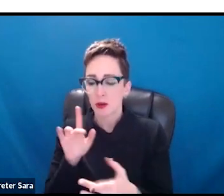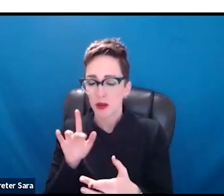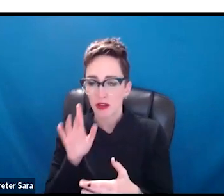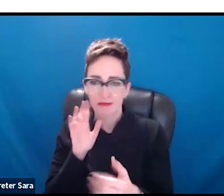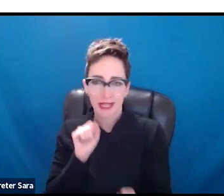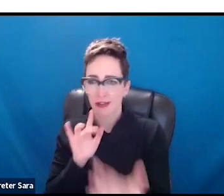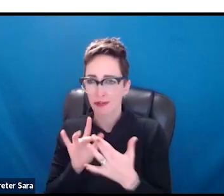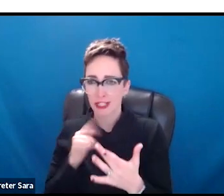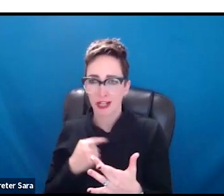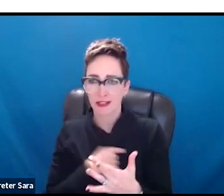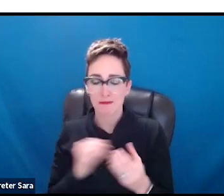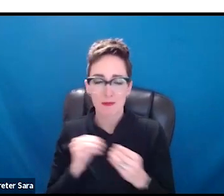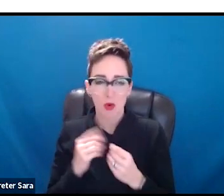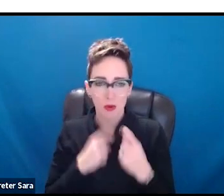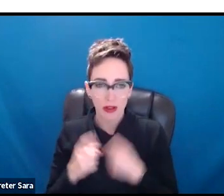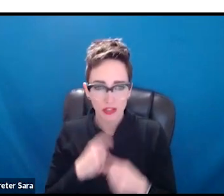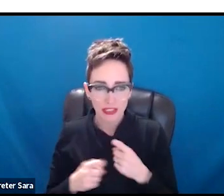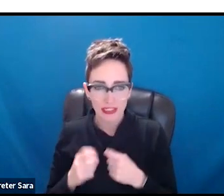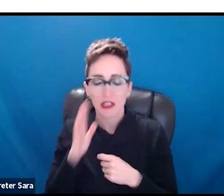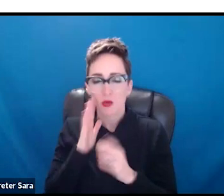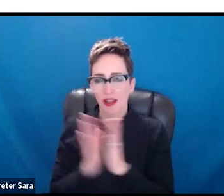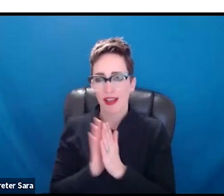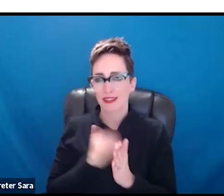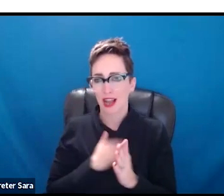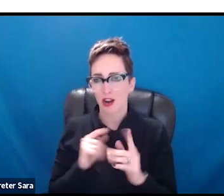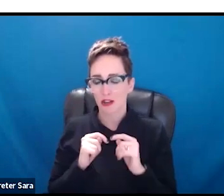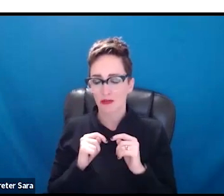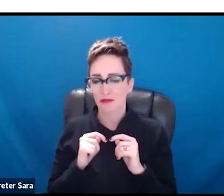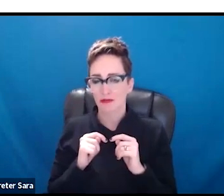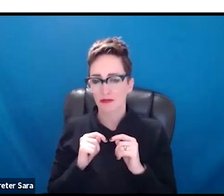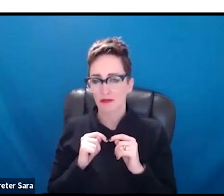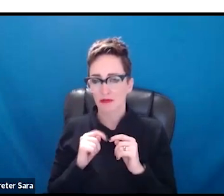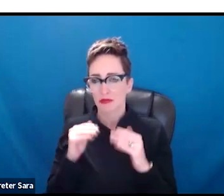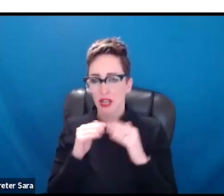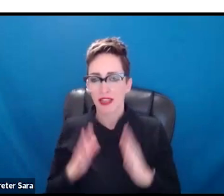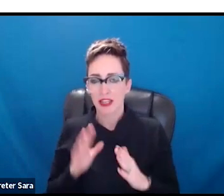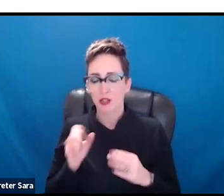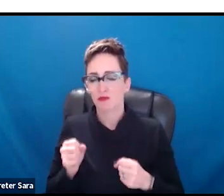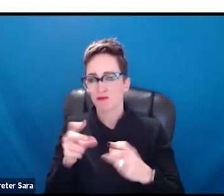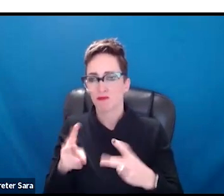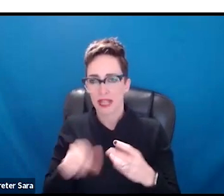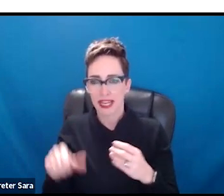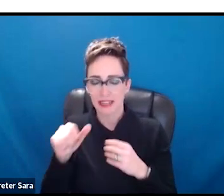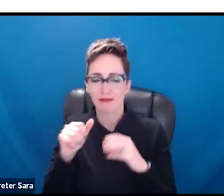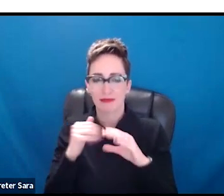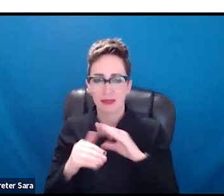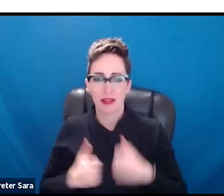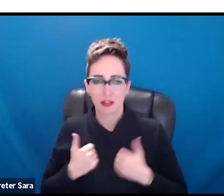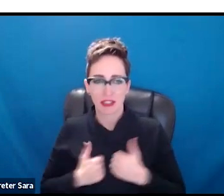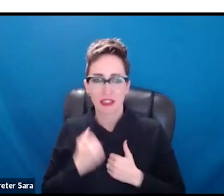I will ask our Comms team to insert our email address as well for any questions regarding the Policy Academy.